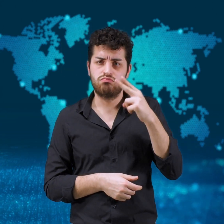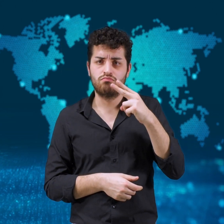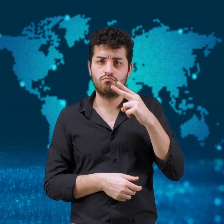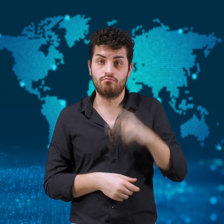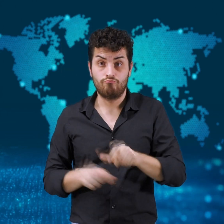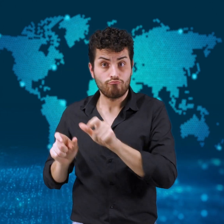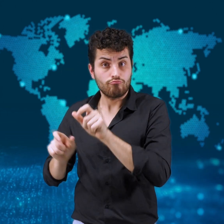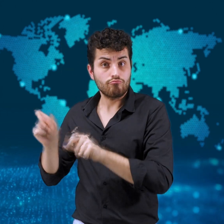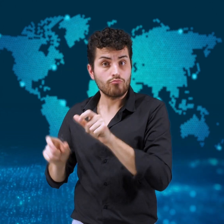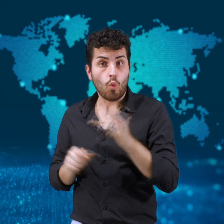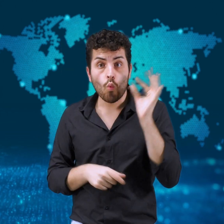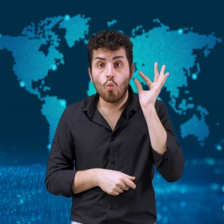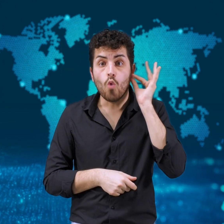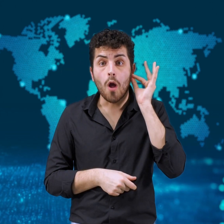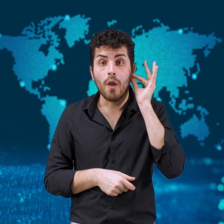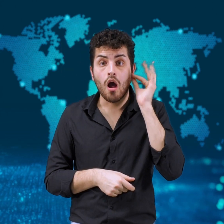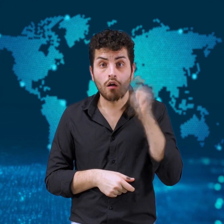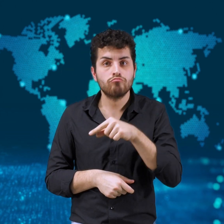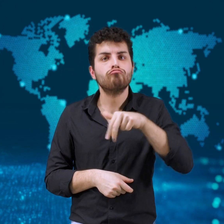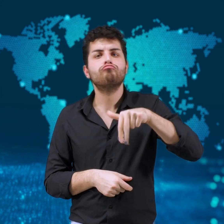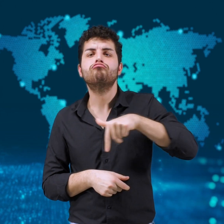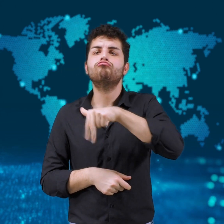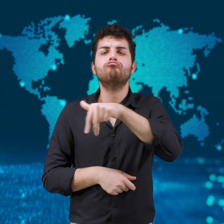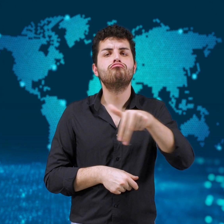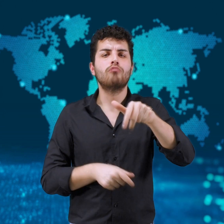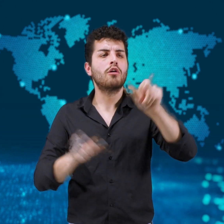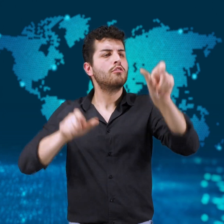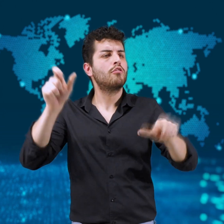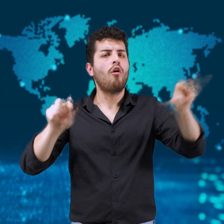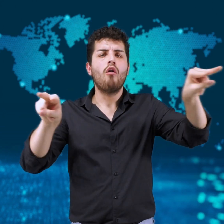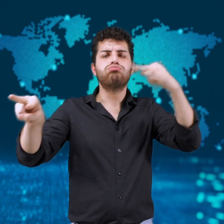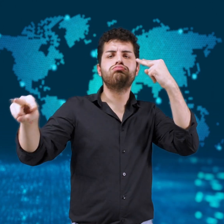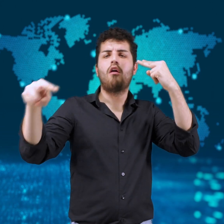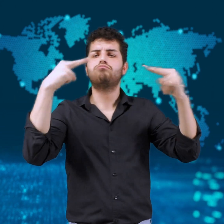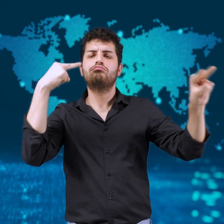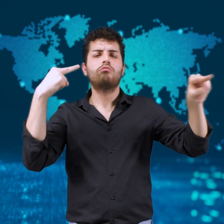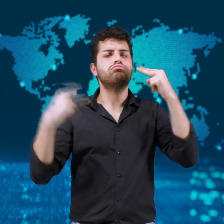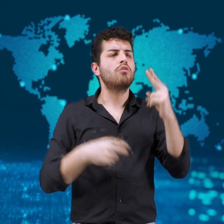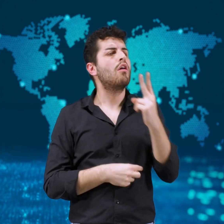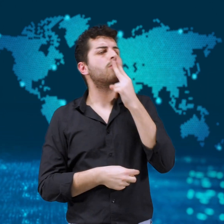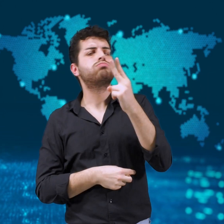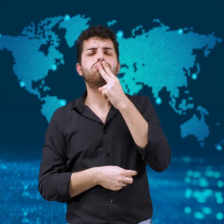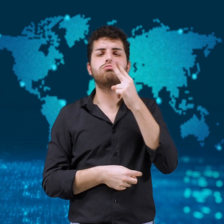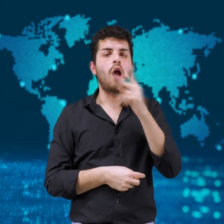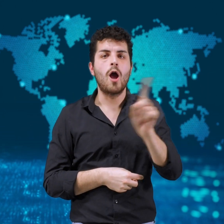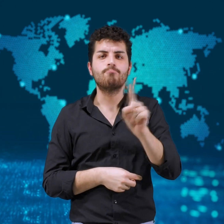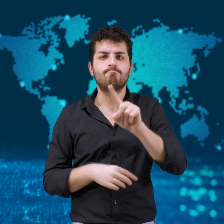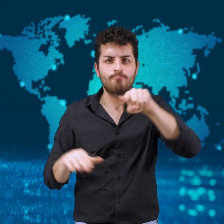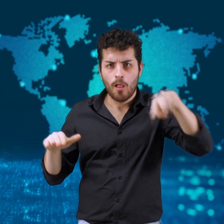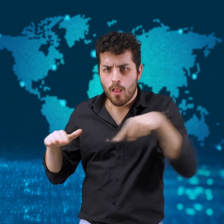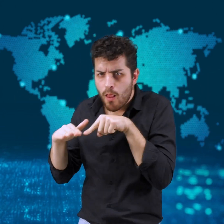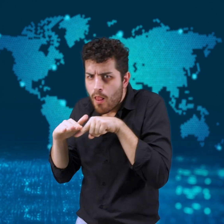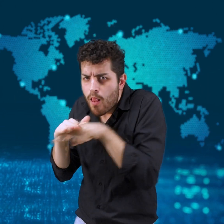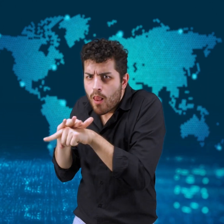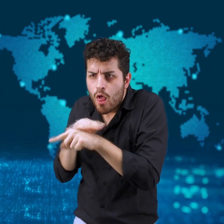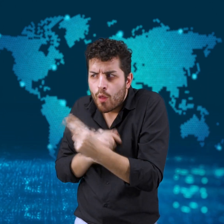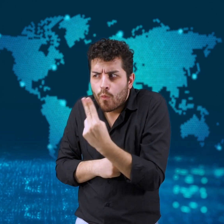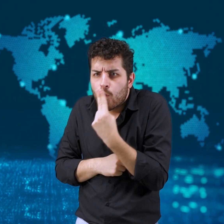with over 45% of all men in the country smoking.